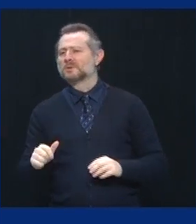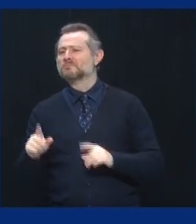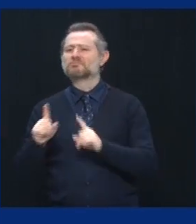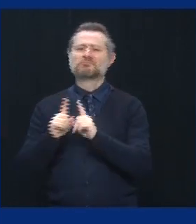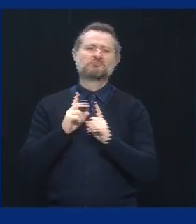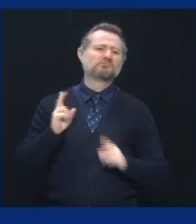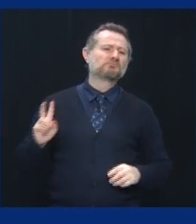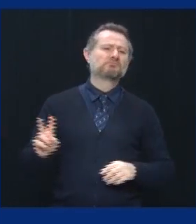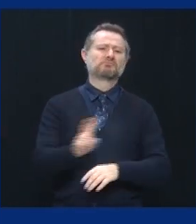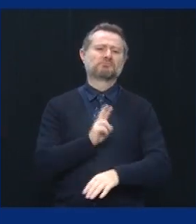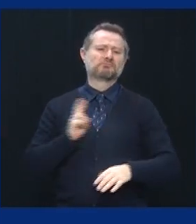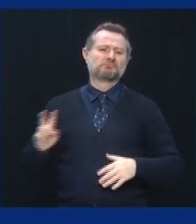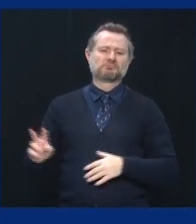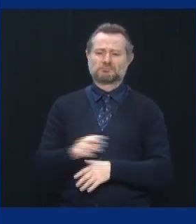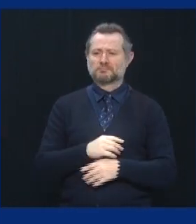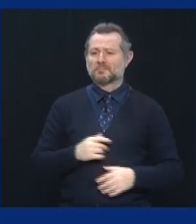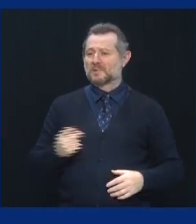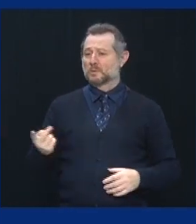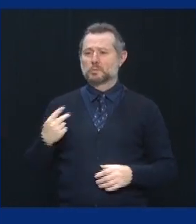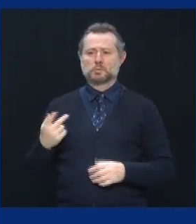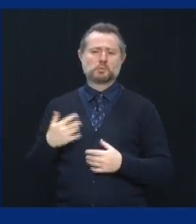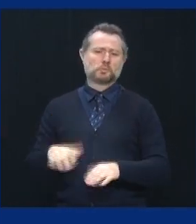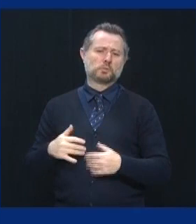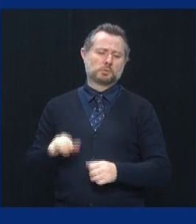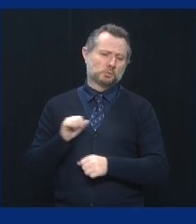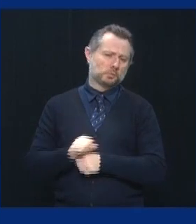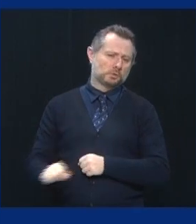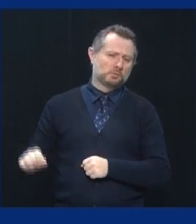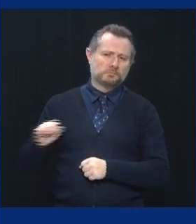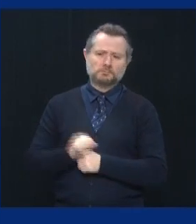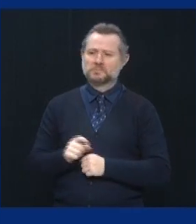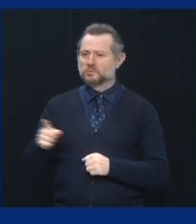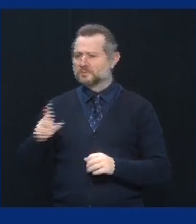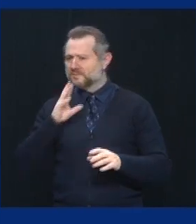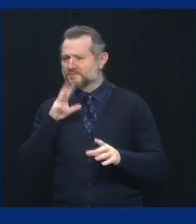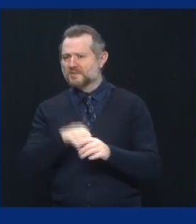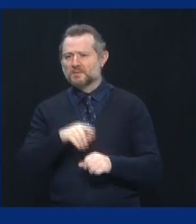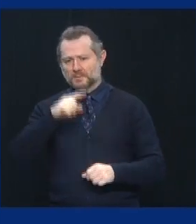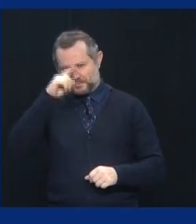THINK HIM ENOUGH. HE'S GONE ALL OVER THE COUNTRY WITH US.